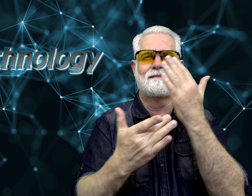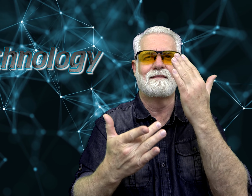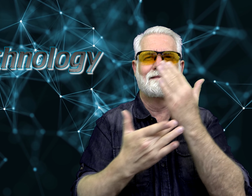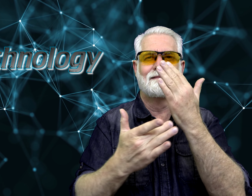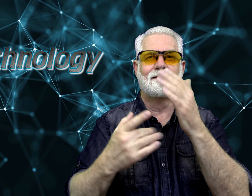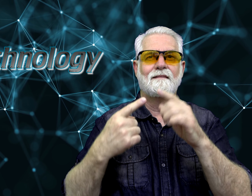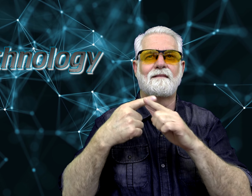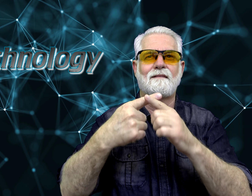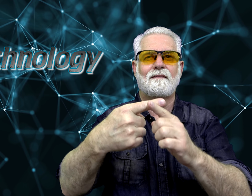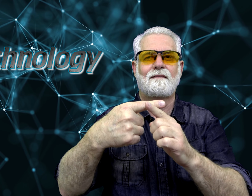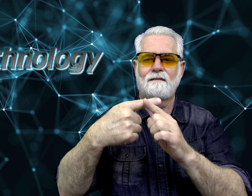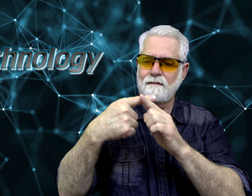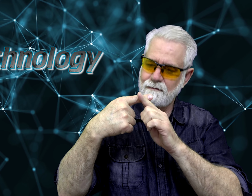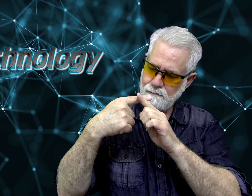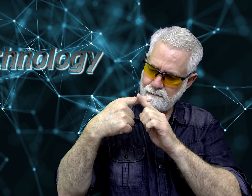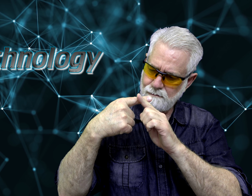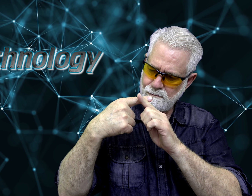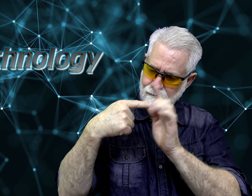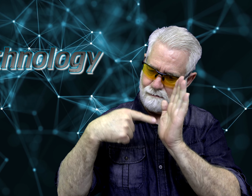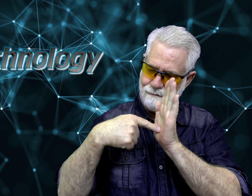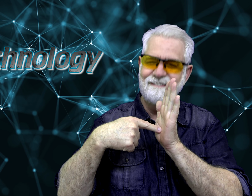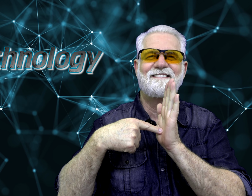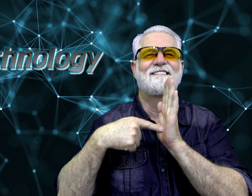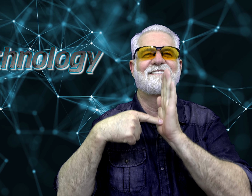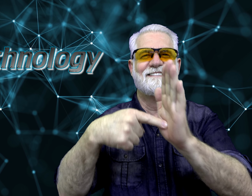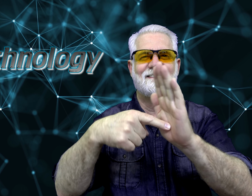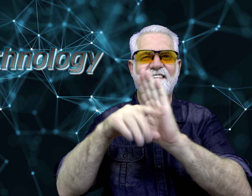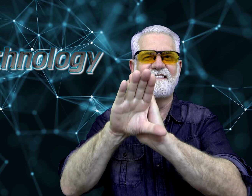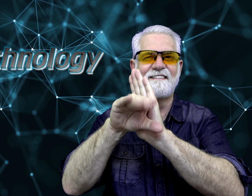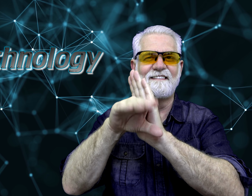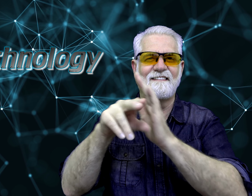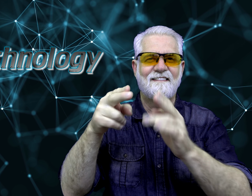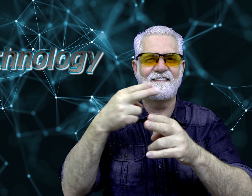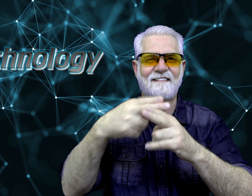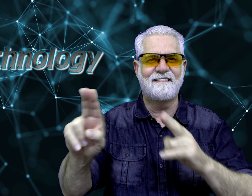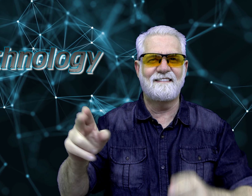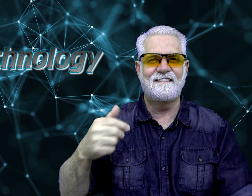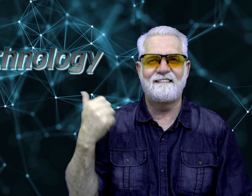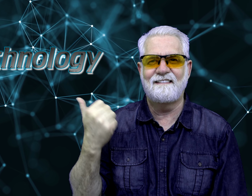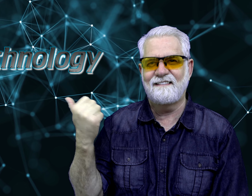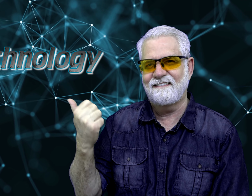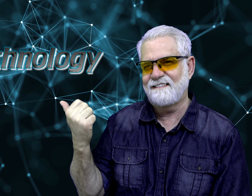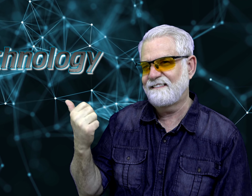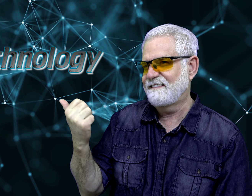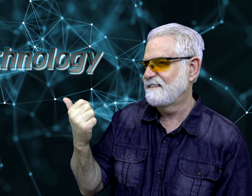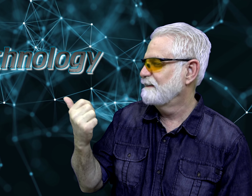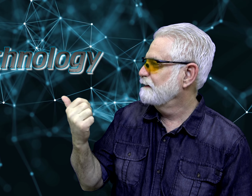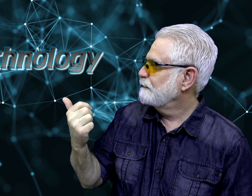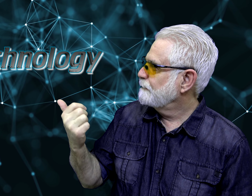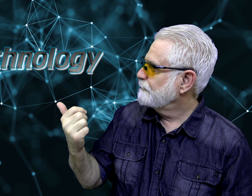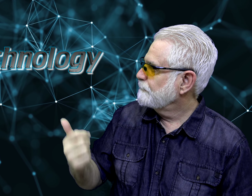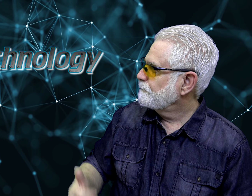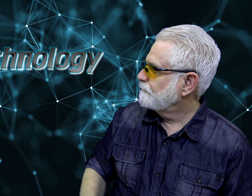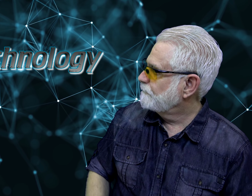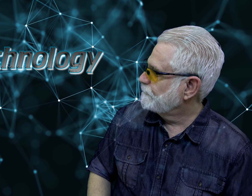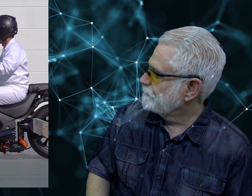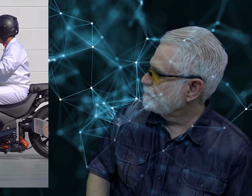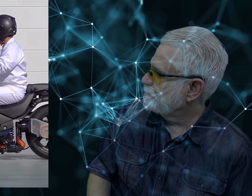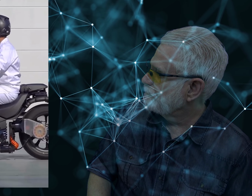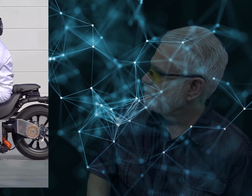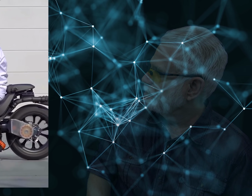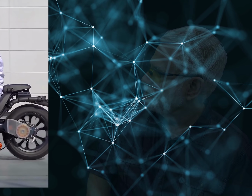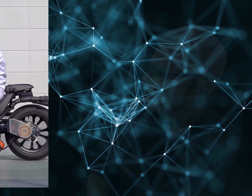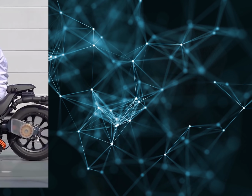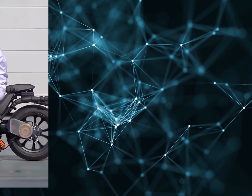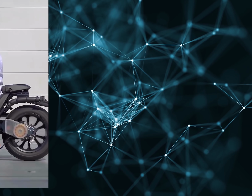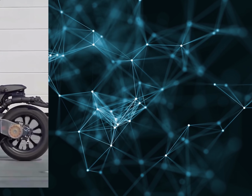New Technology. Let me show you a short video.